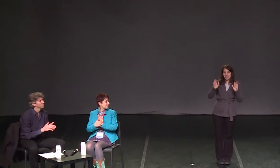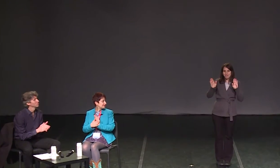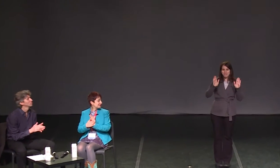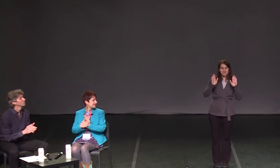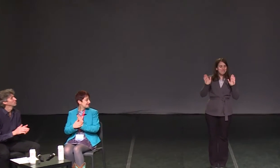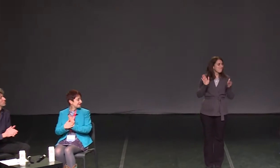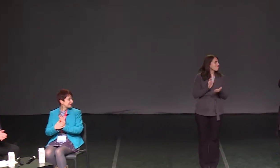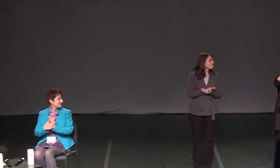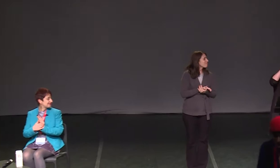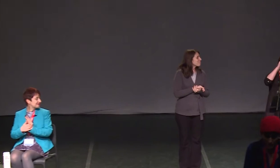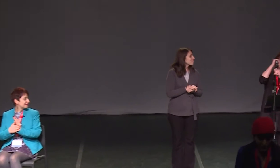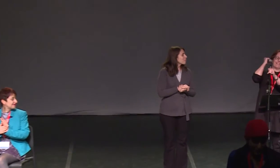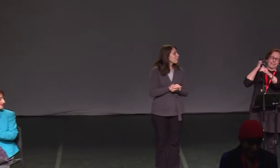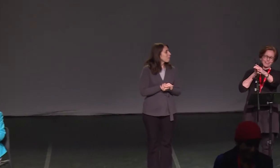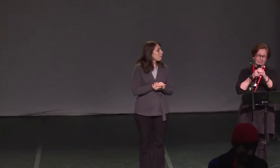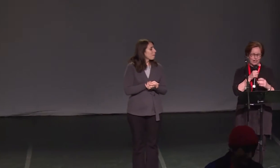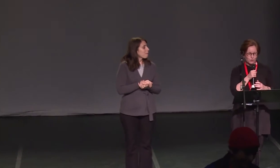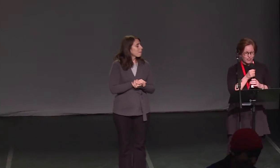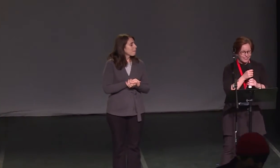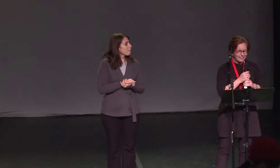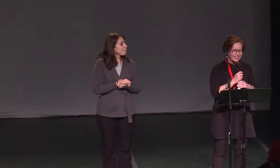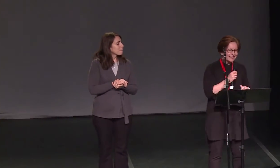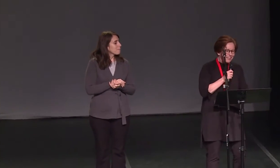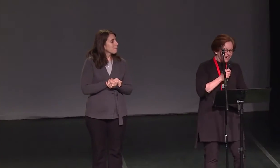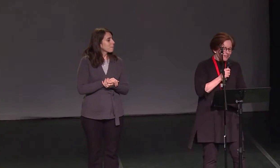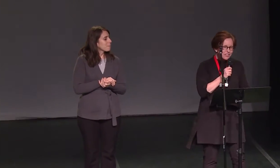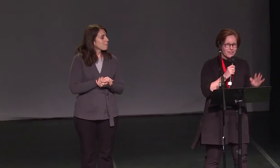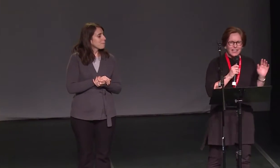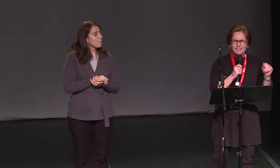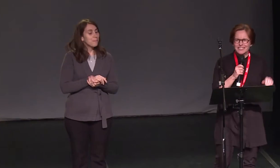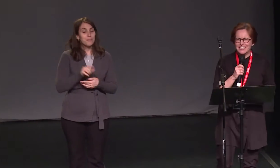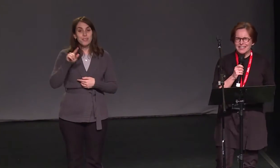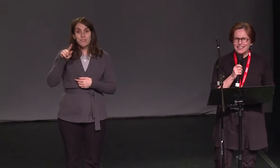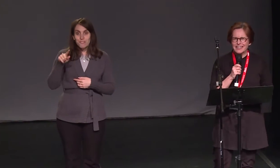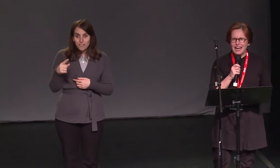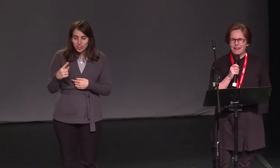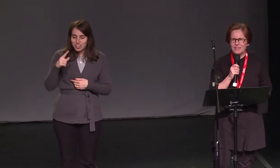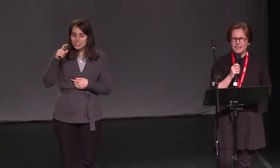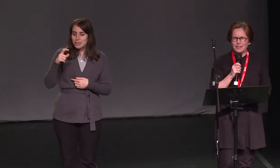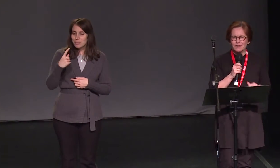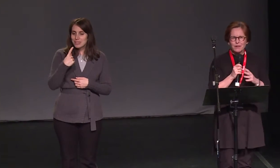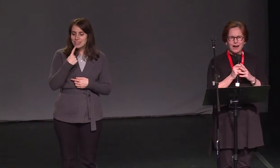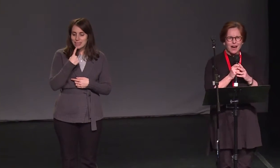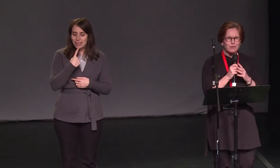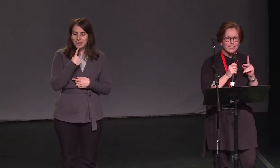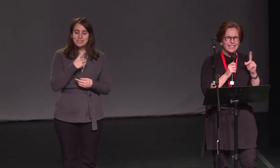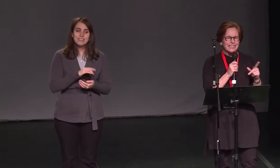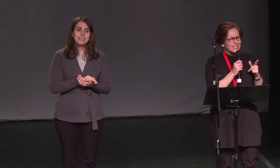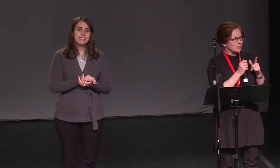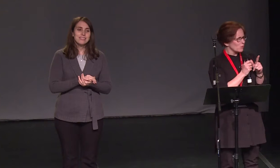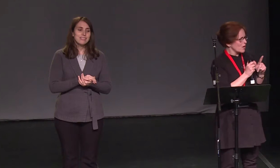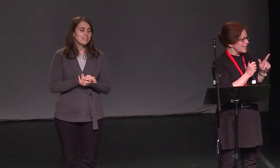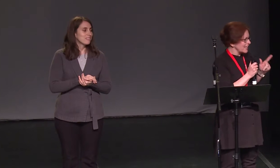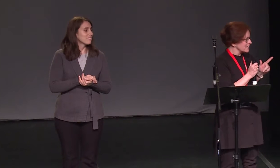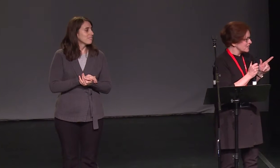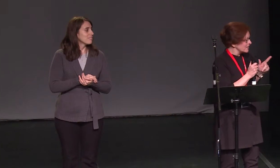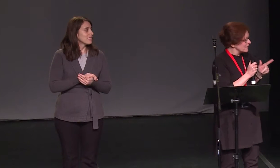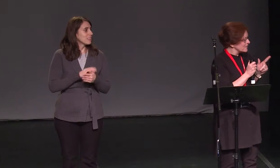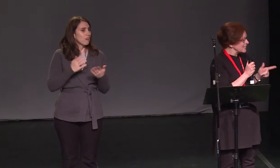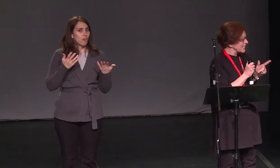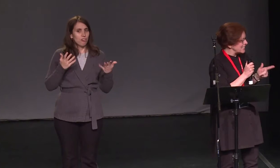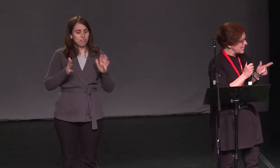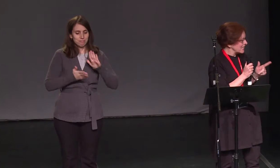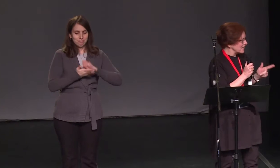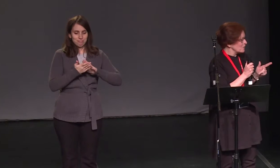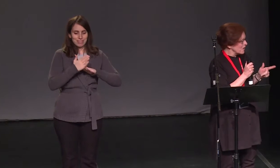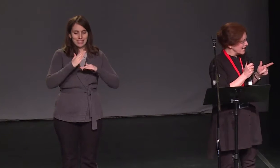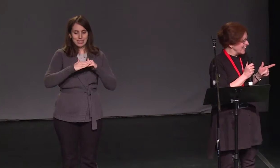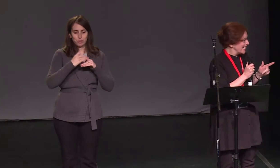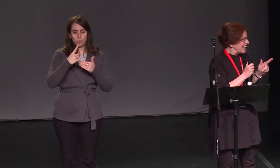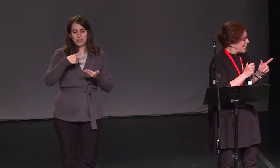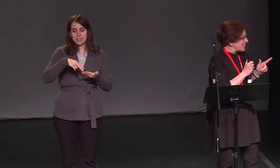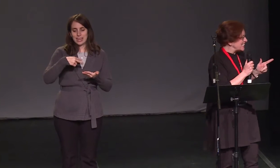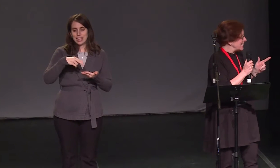Gina: First of all I have to say, having operated at least one dance studio since 1991 and seeing